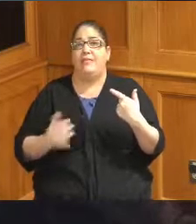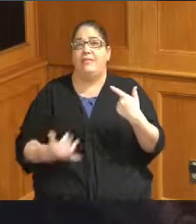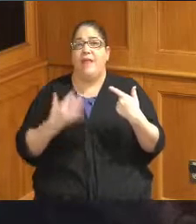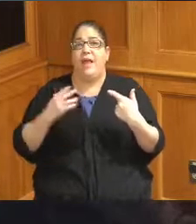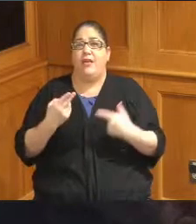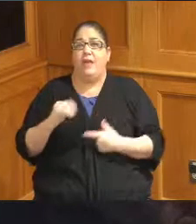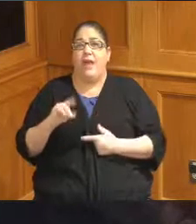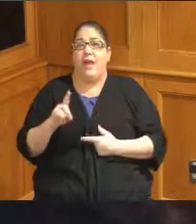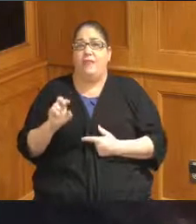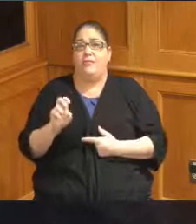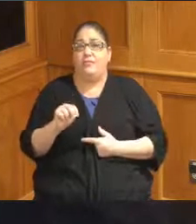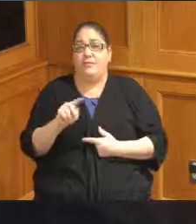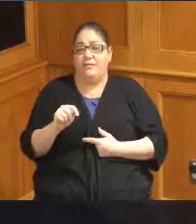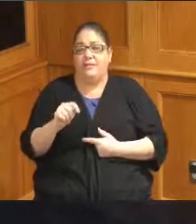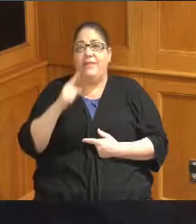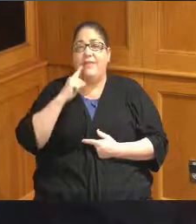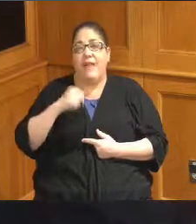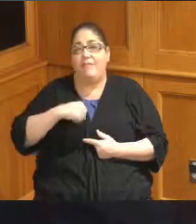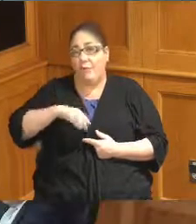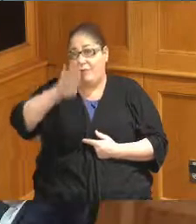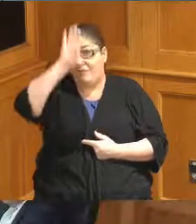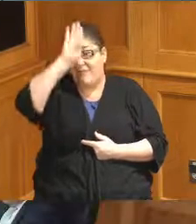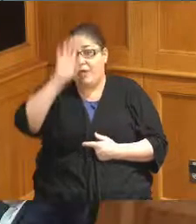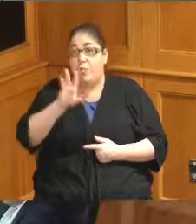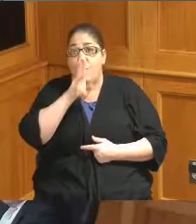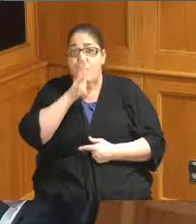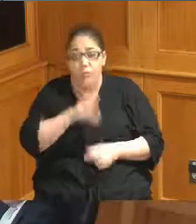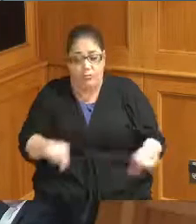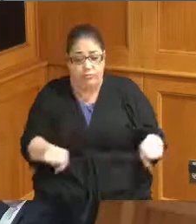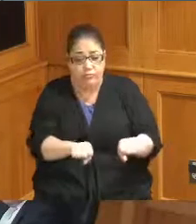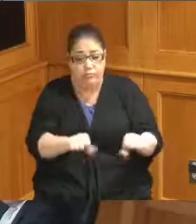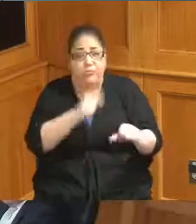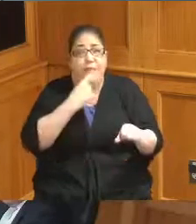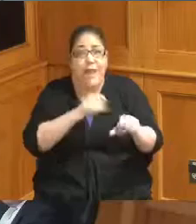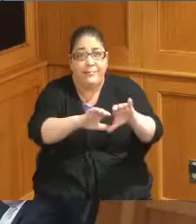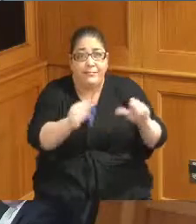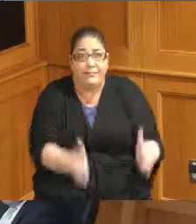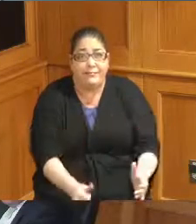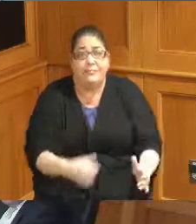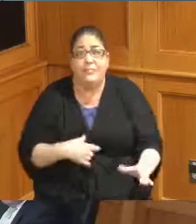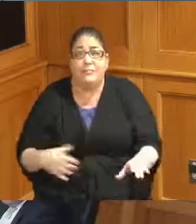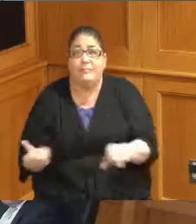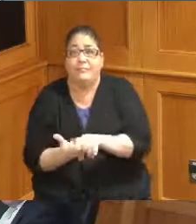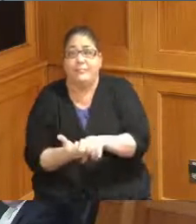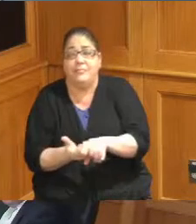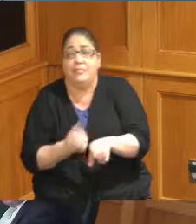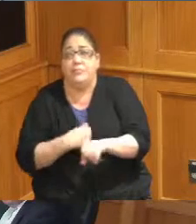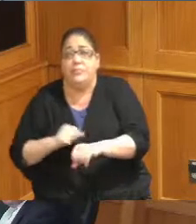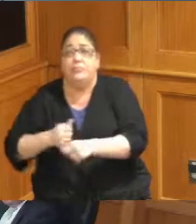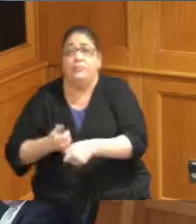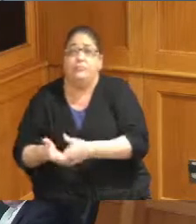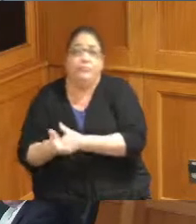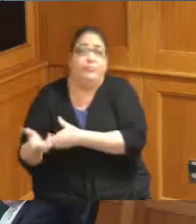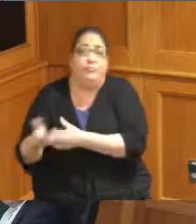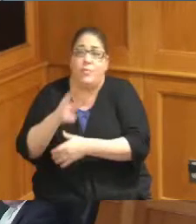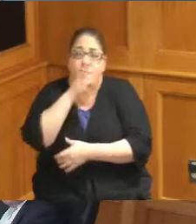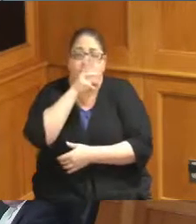says zero how does it work so thank you Madam Commissioner so that is an item I